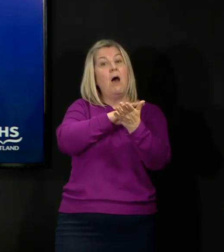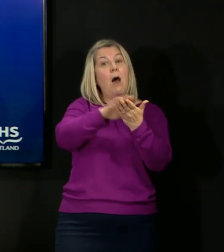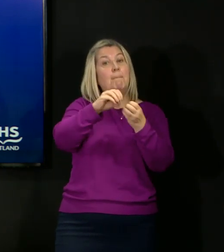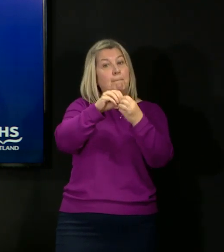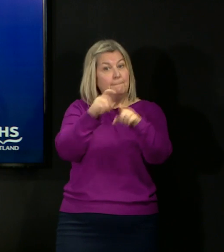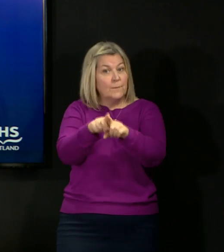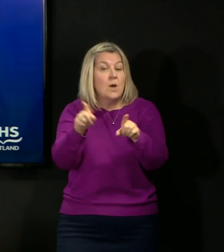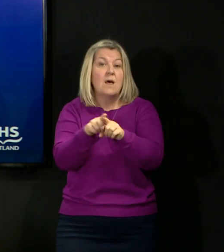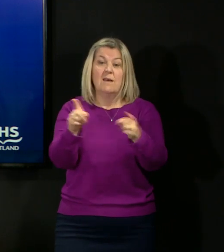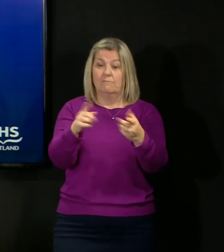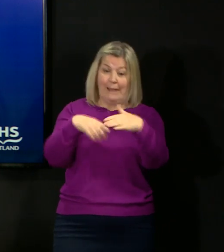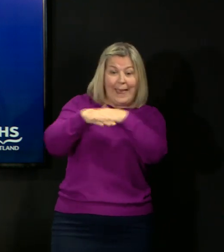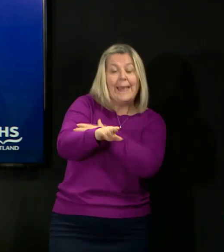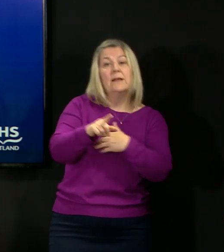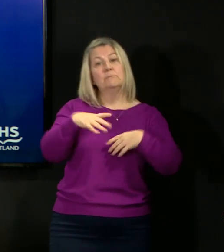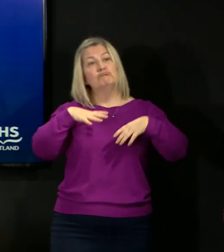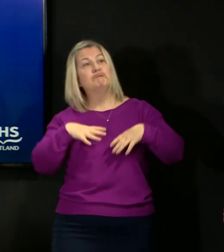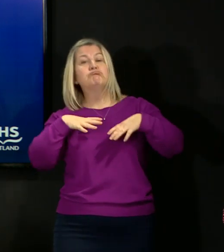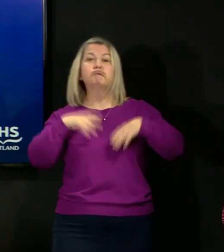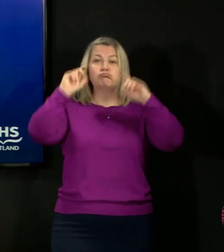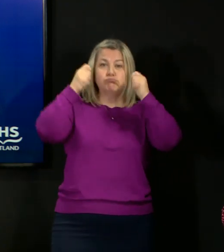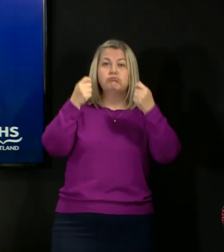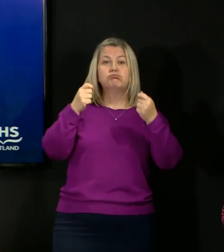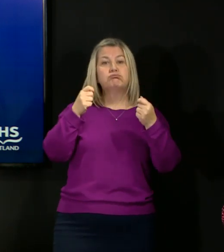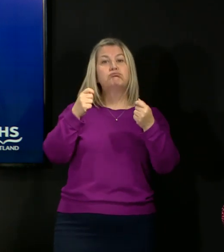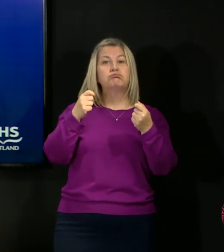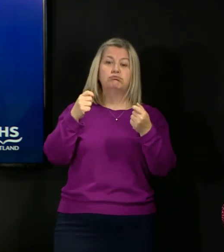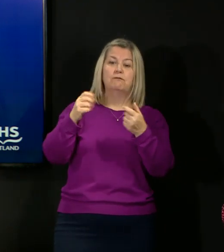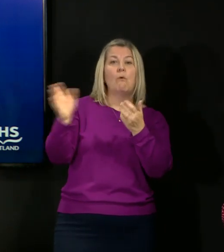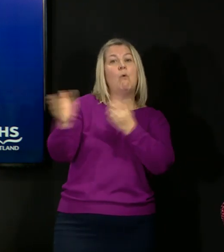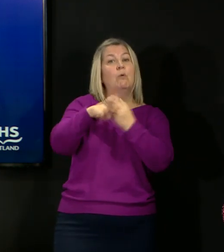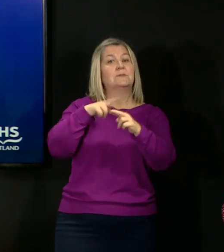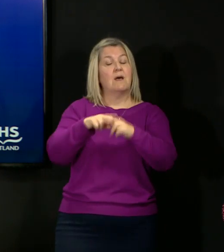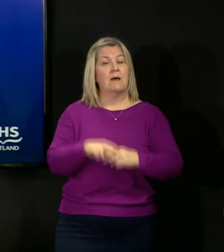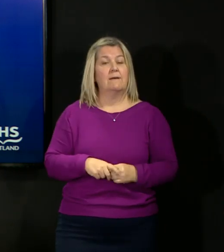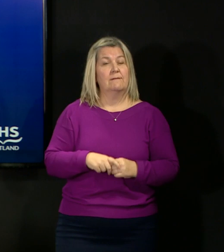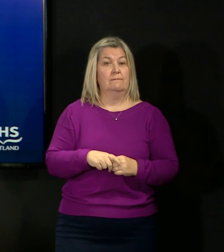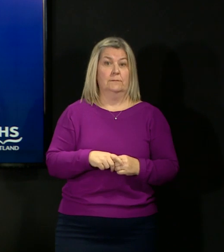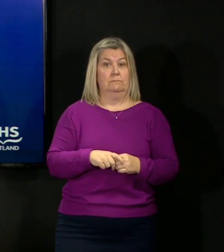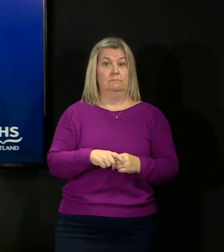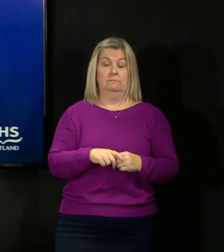across the health and social care and third sector. Two examples of support that